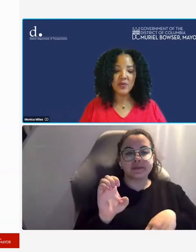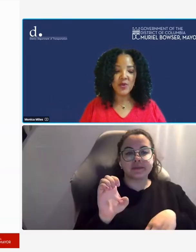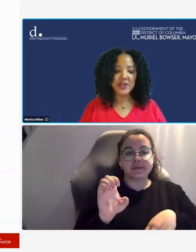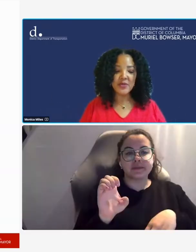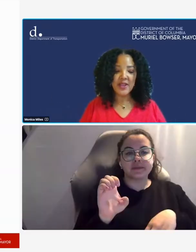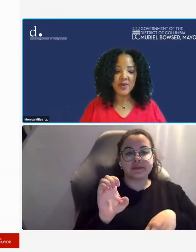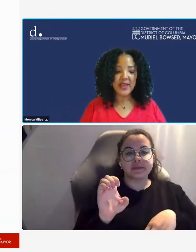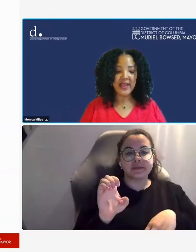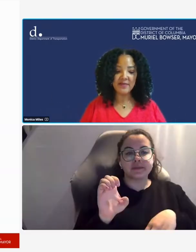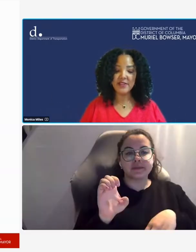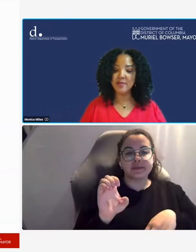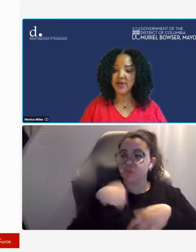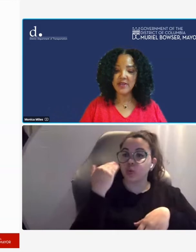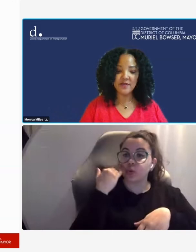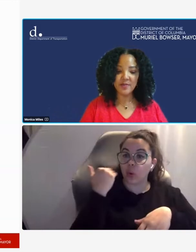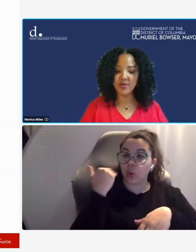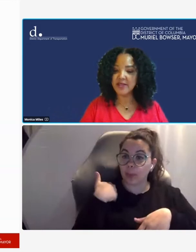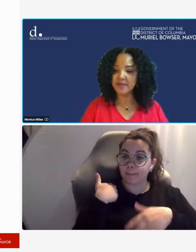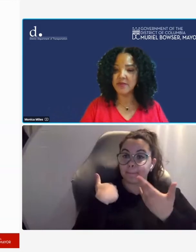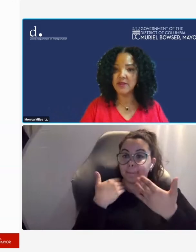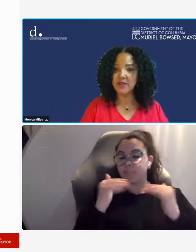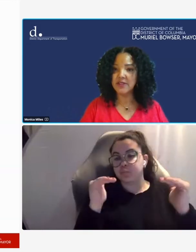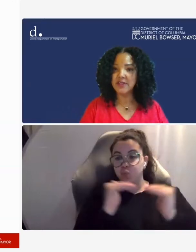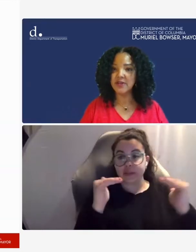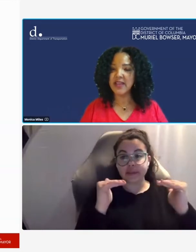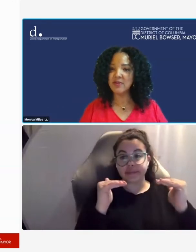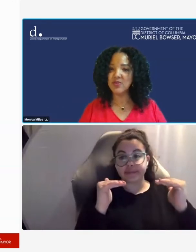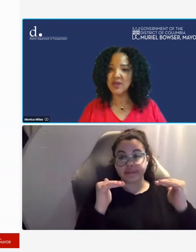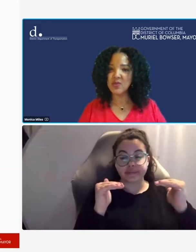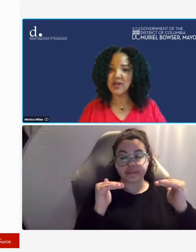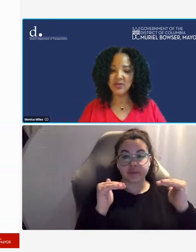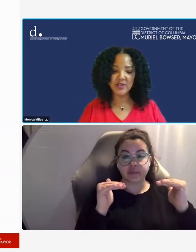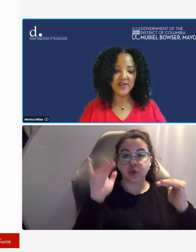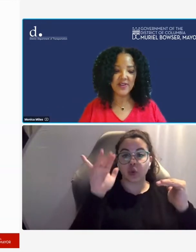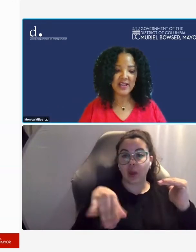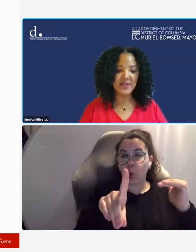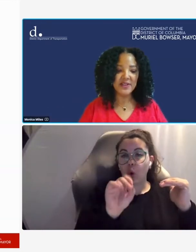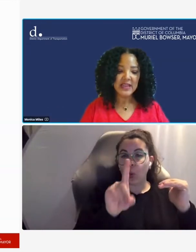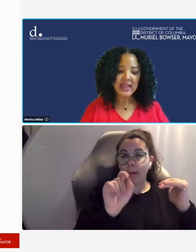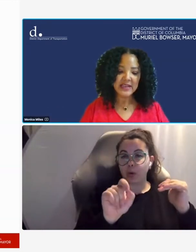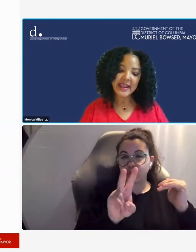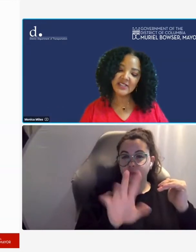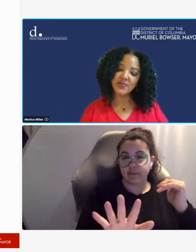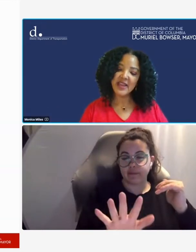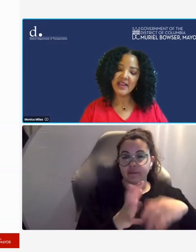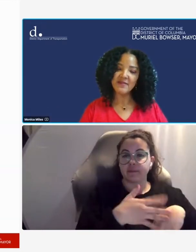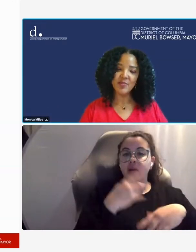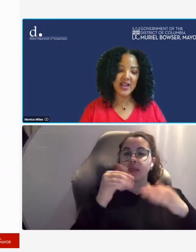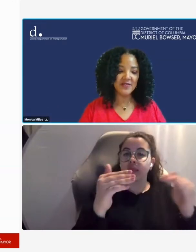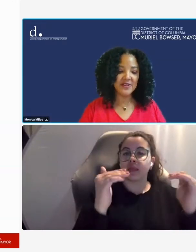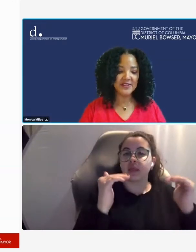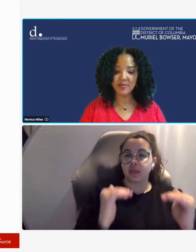we know that we have the break even point so that was 101 101.25 and next we have the profit of 10